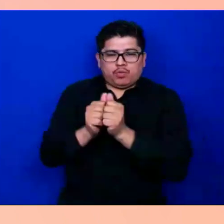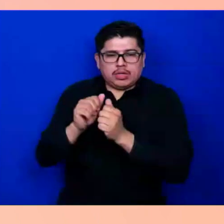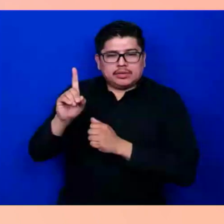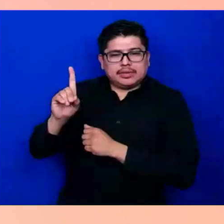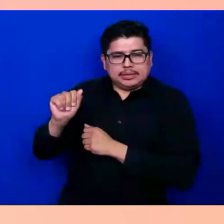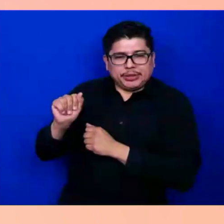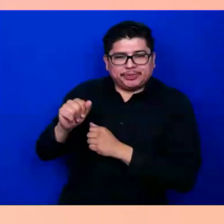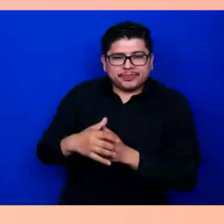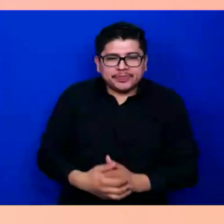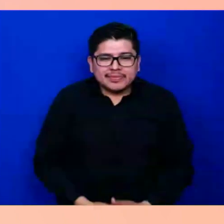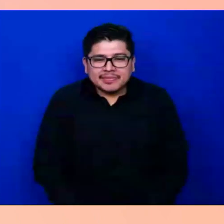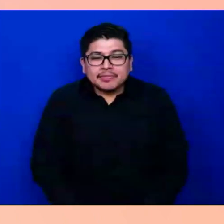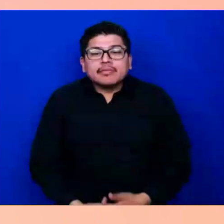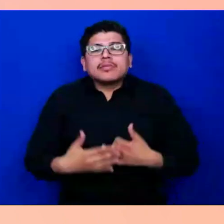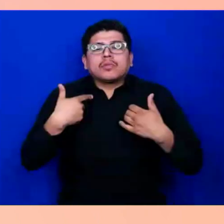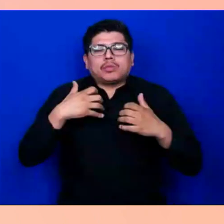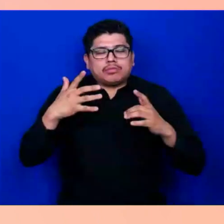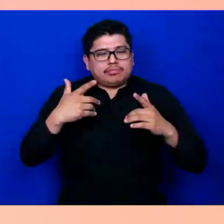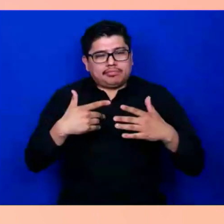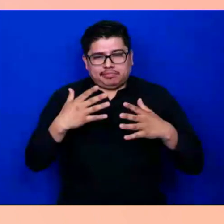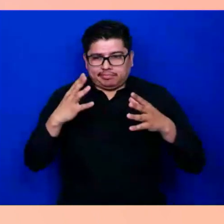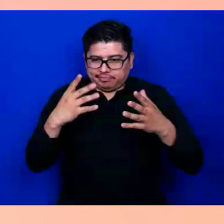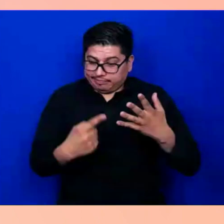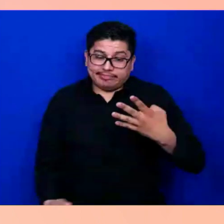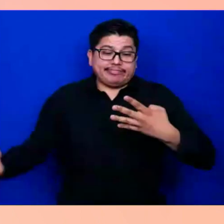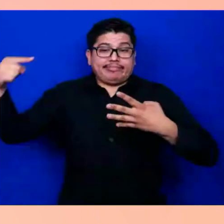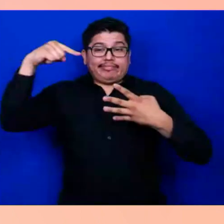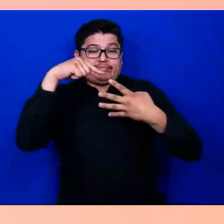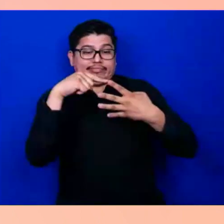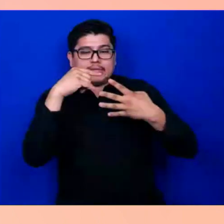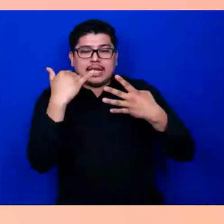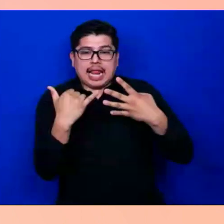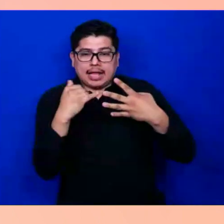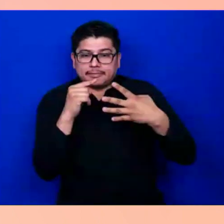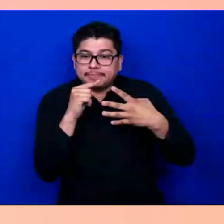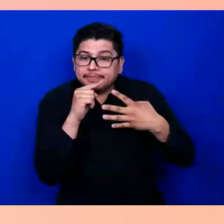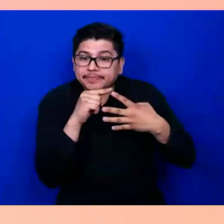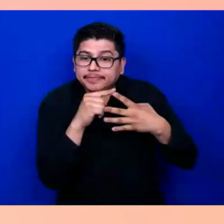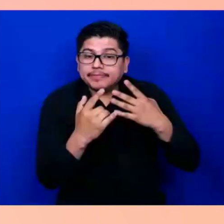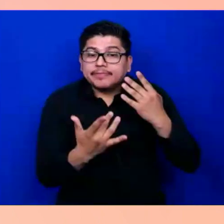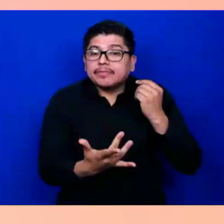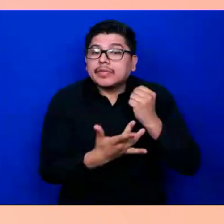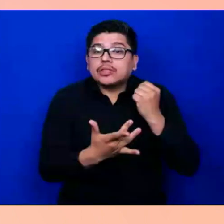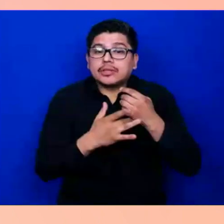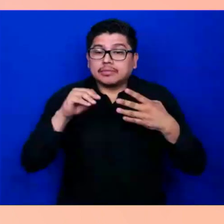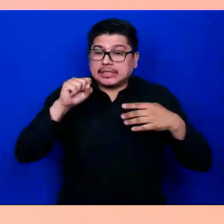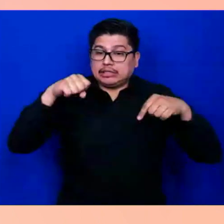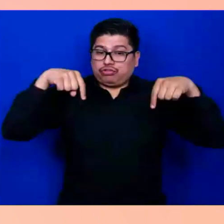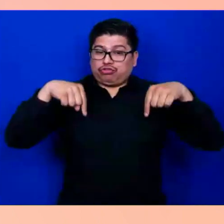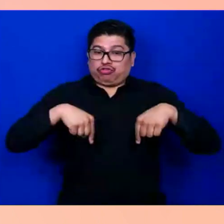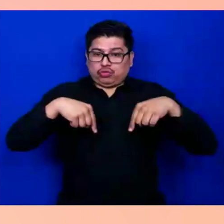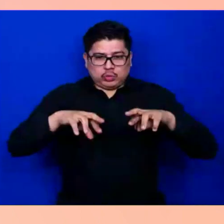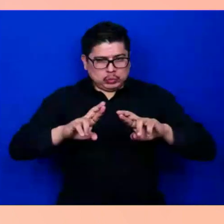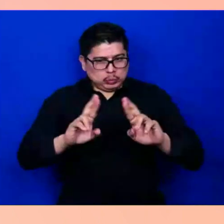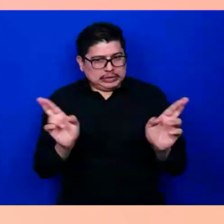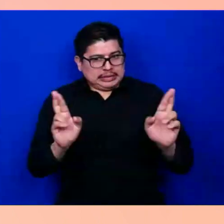Technology. We are Microsoft, after all, and get ready today for lots of new announcements.